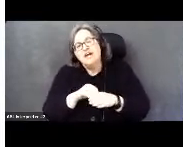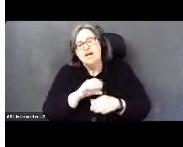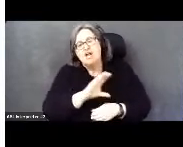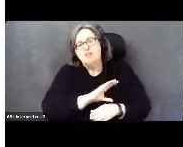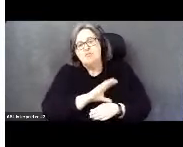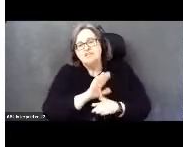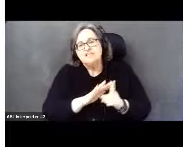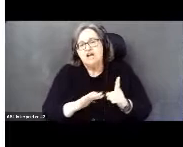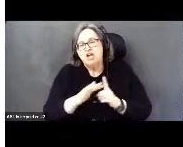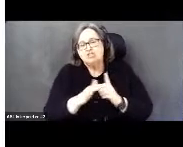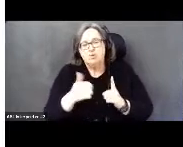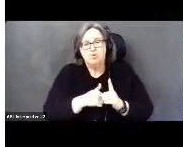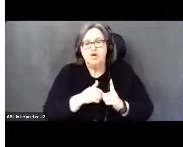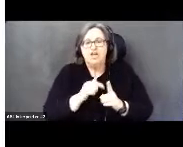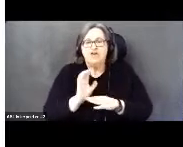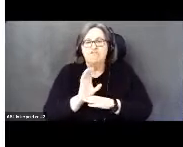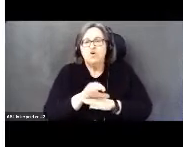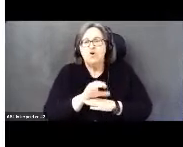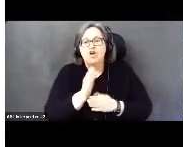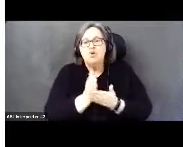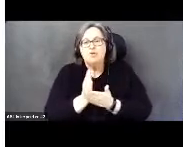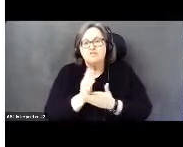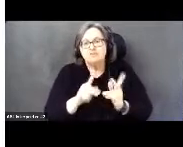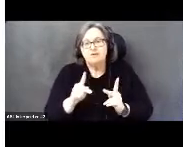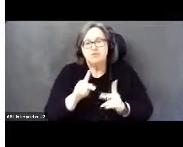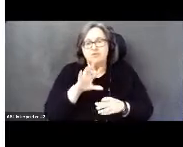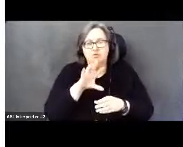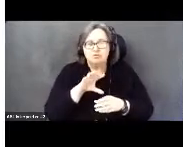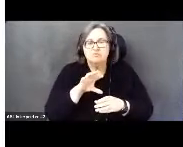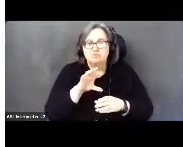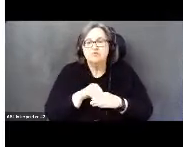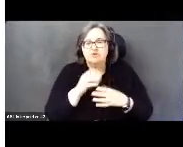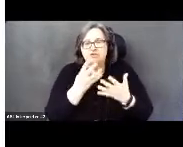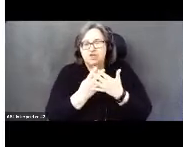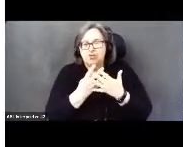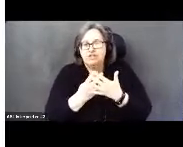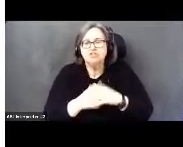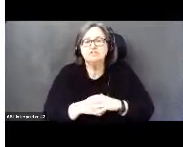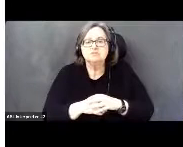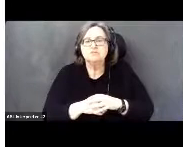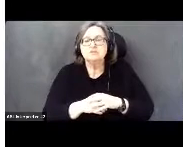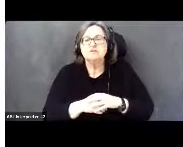and we enforce the rights of people in the -- who were in connections and enforced the